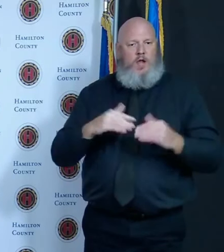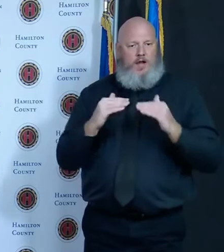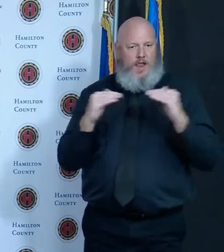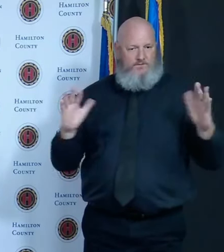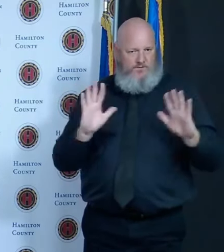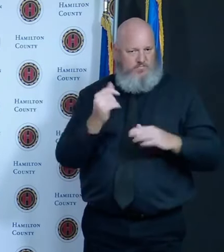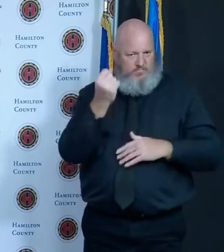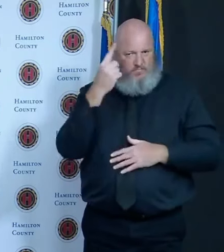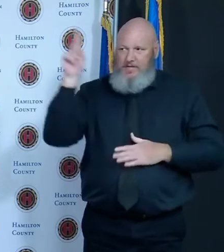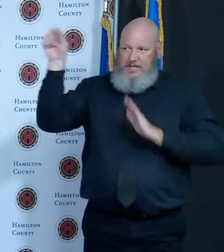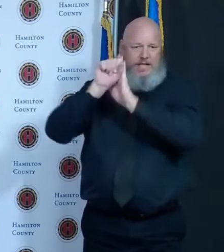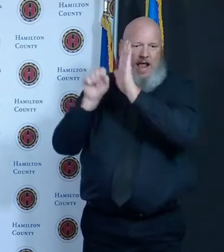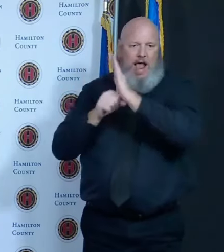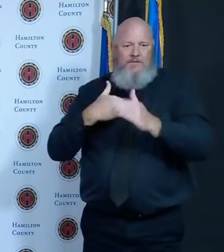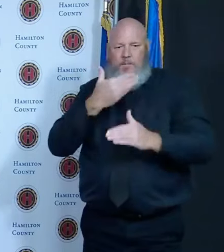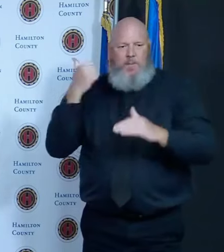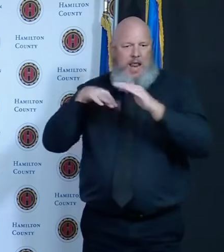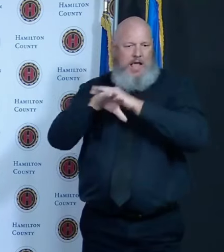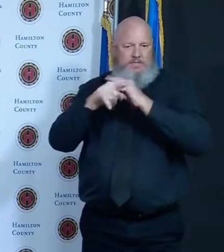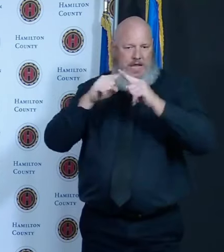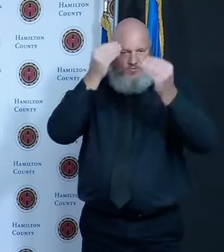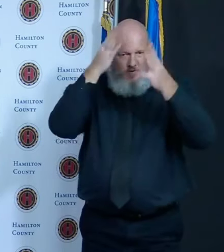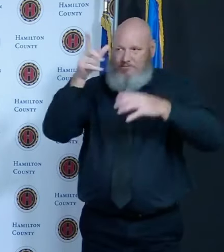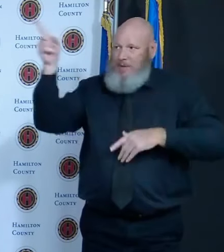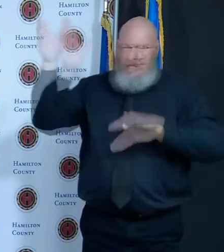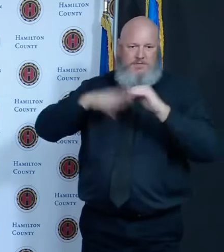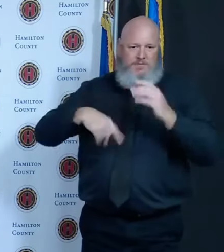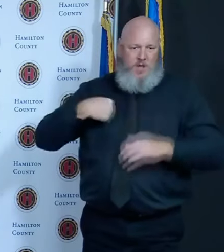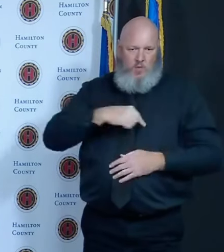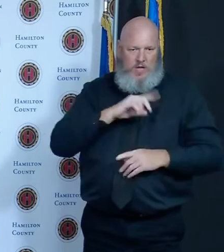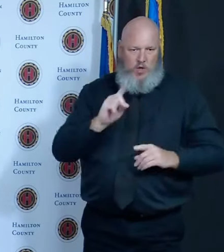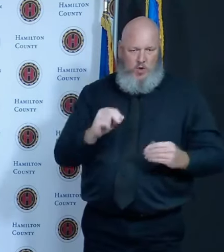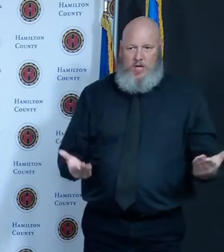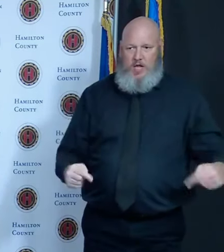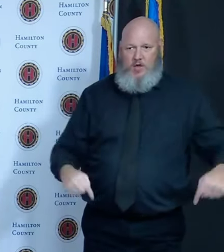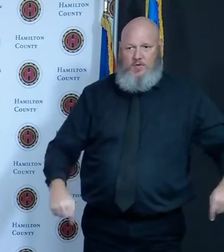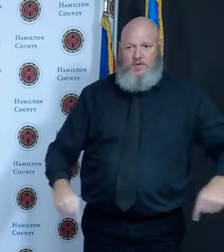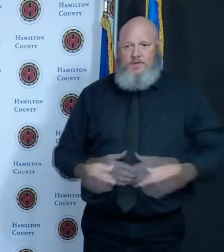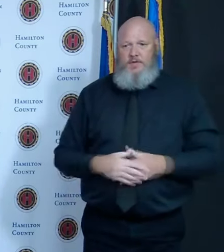responsible in reopening do you see that that the you know the Chamber and the